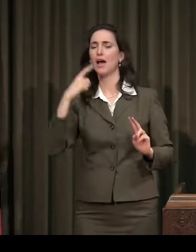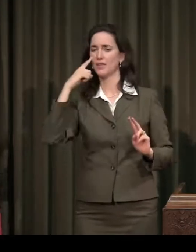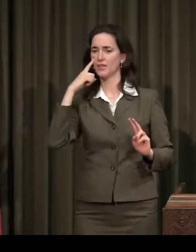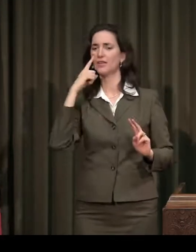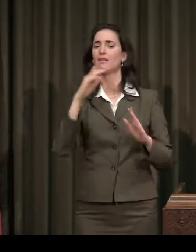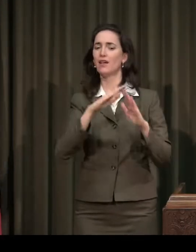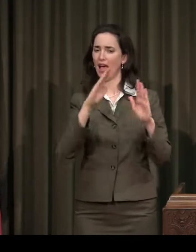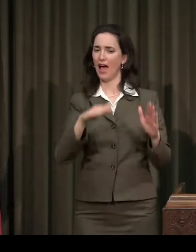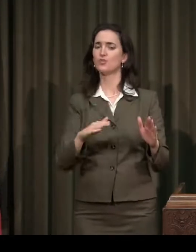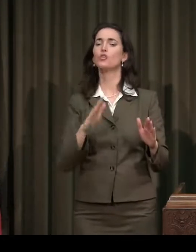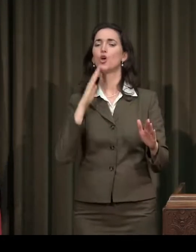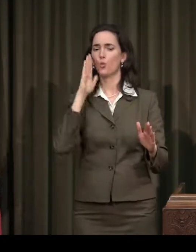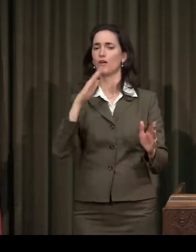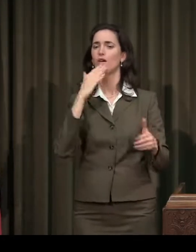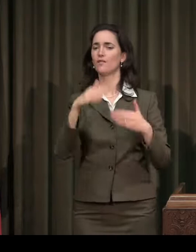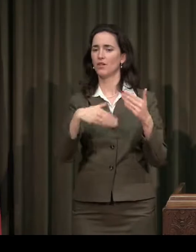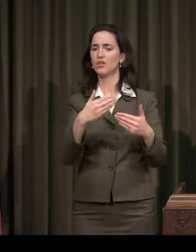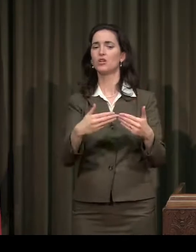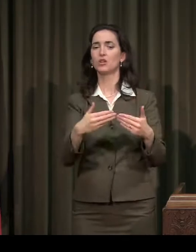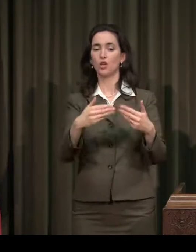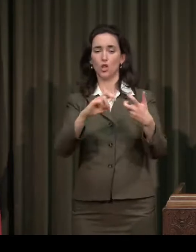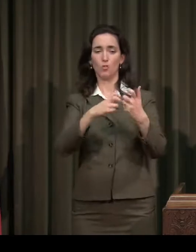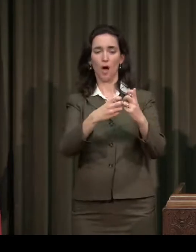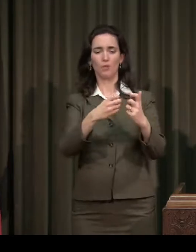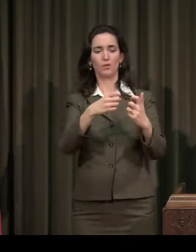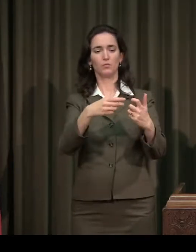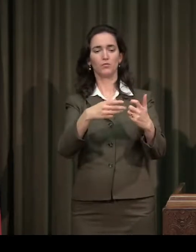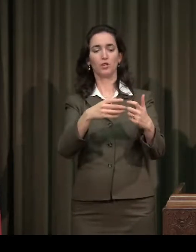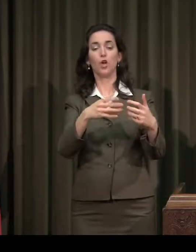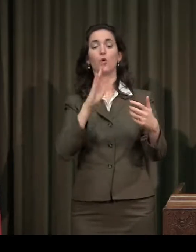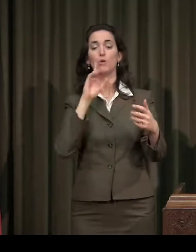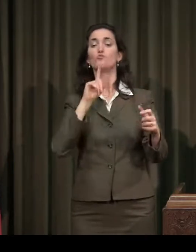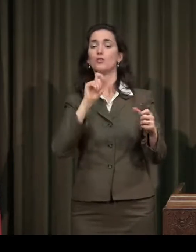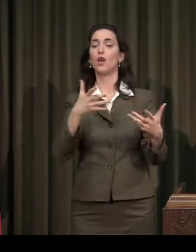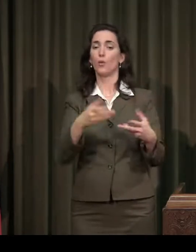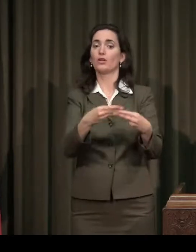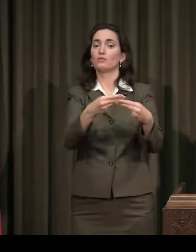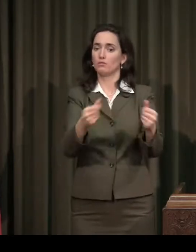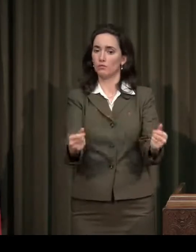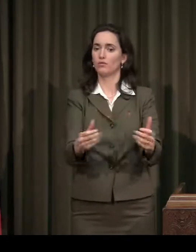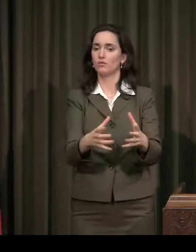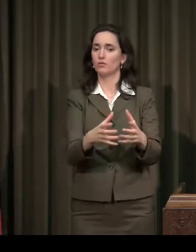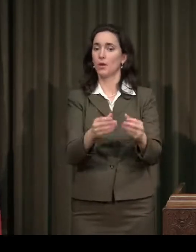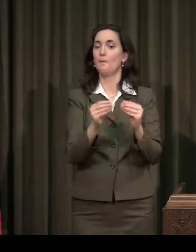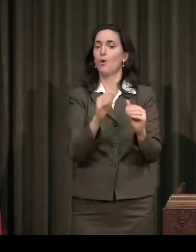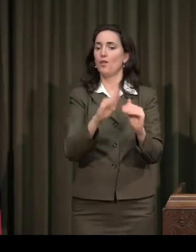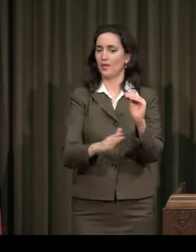bigger part of the problem then they had first let on but we're going to see what the Senate will do now and then I